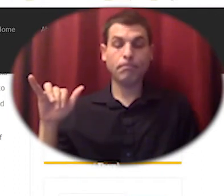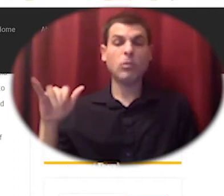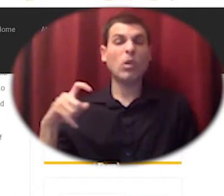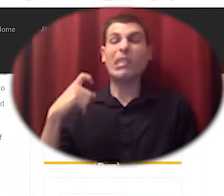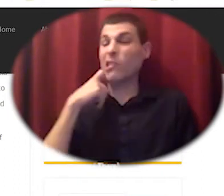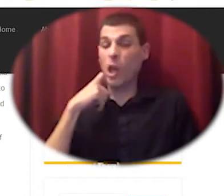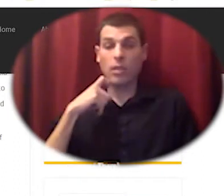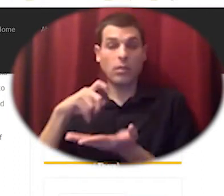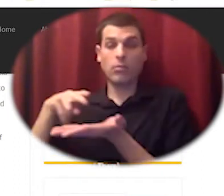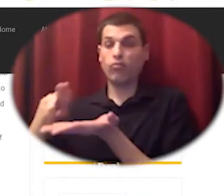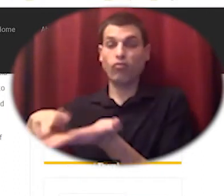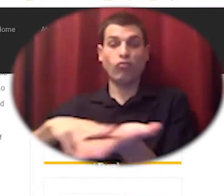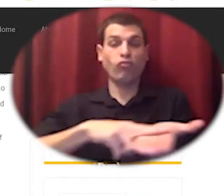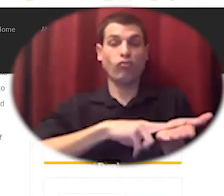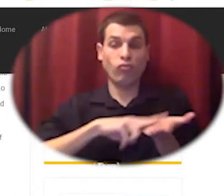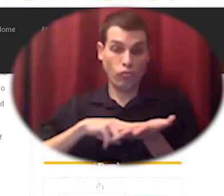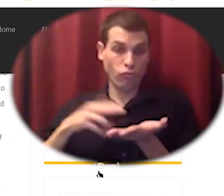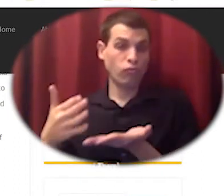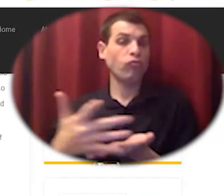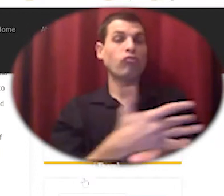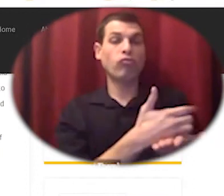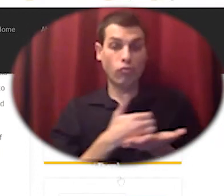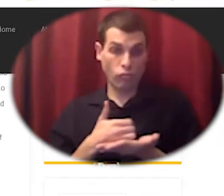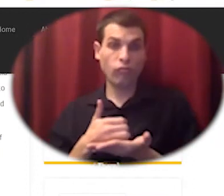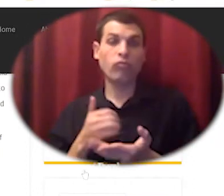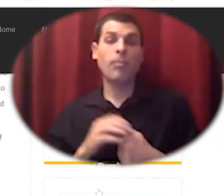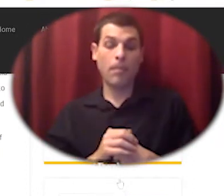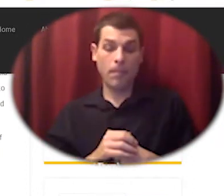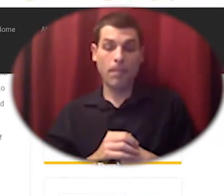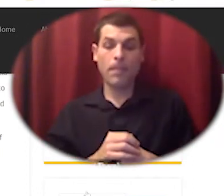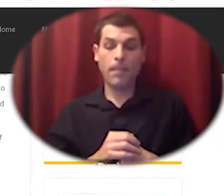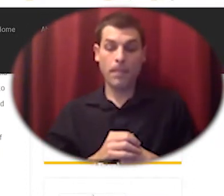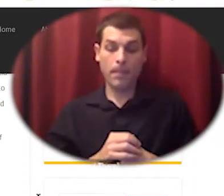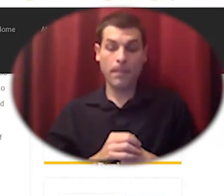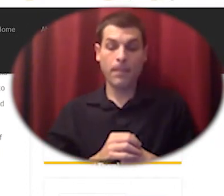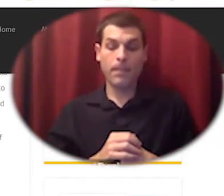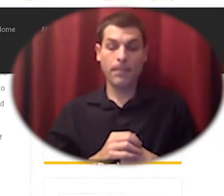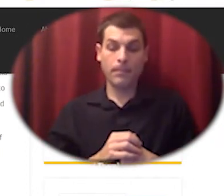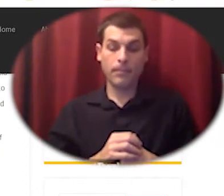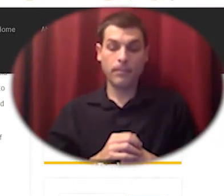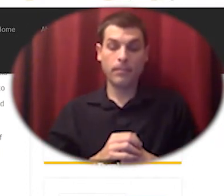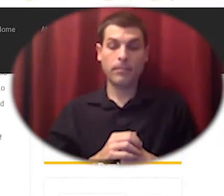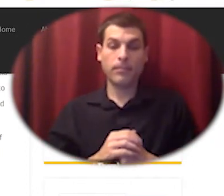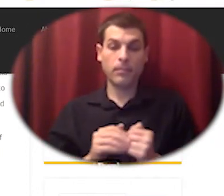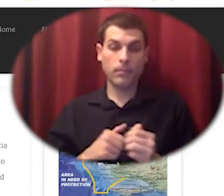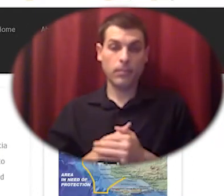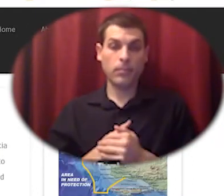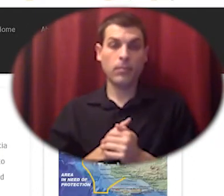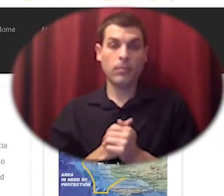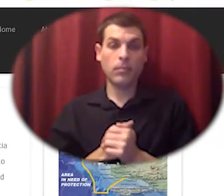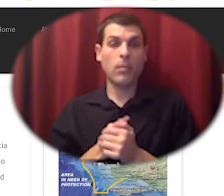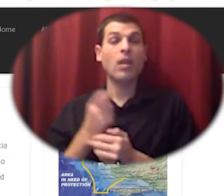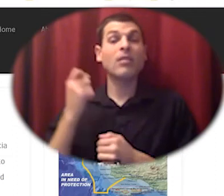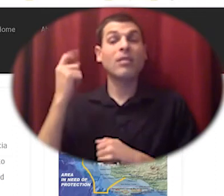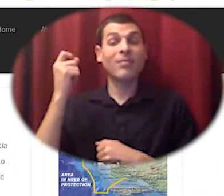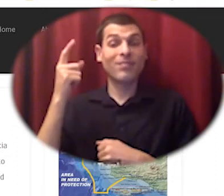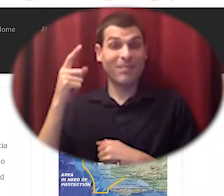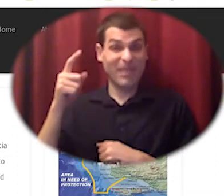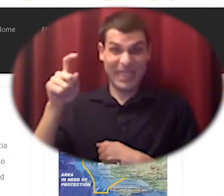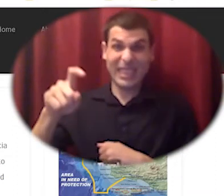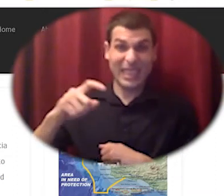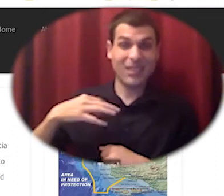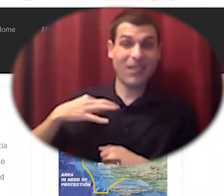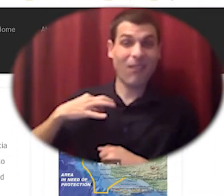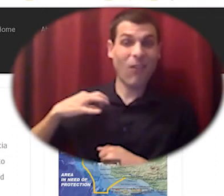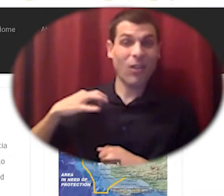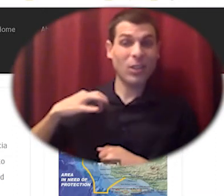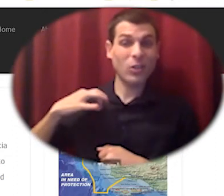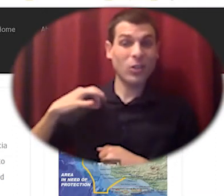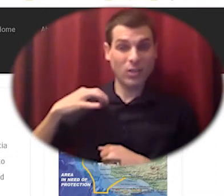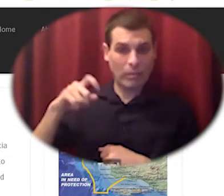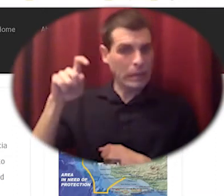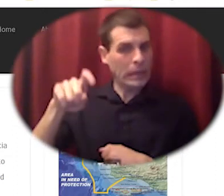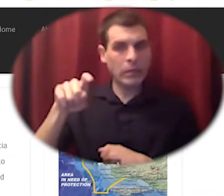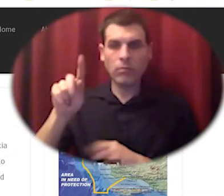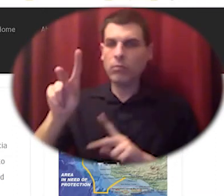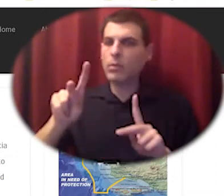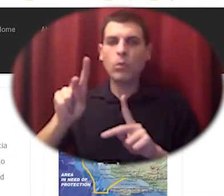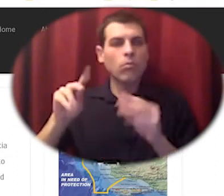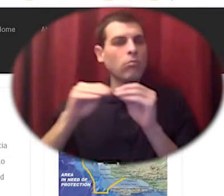um are still in need of volunteers and people participating so that we can make sure that